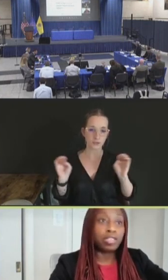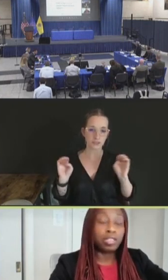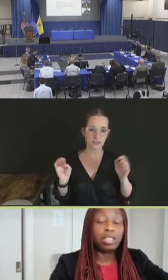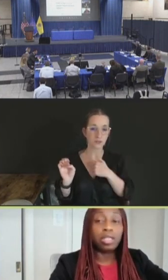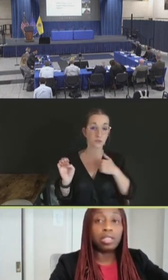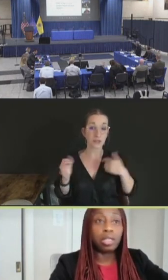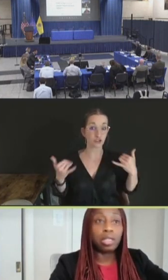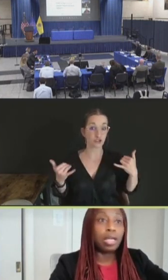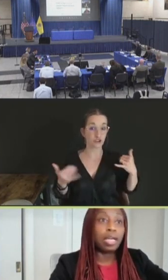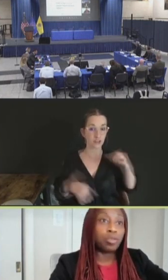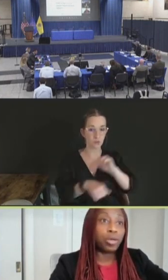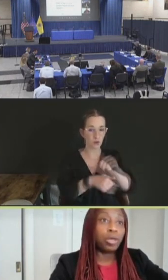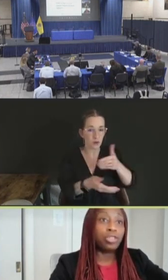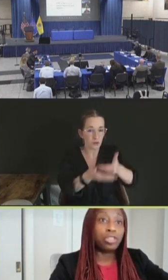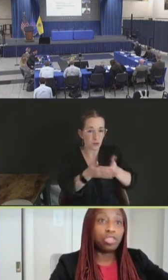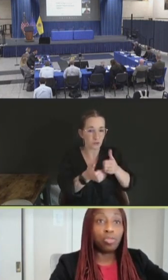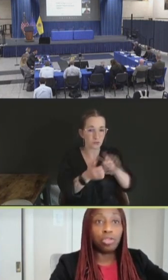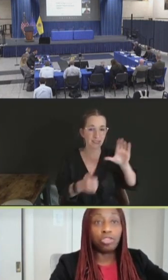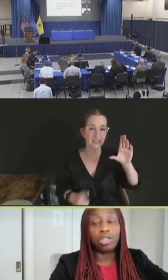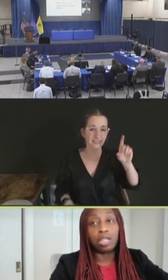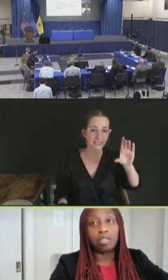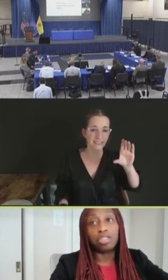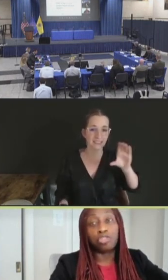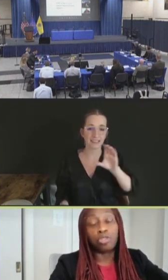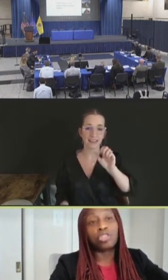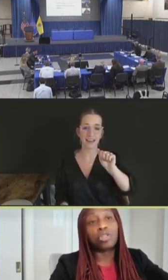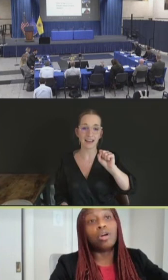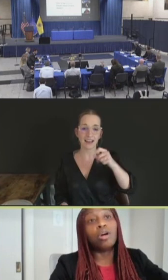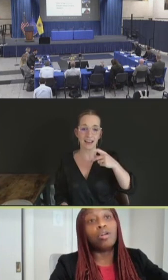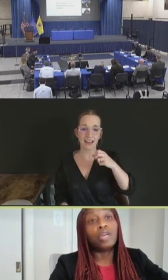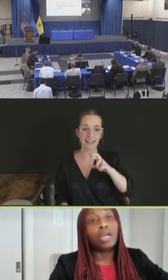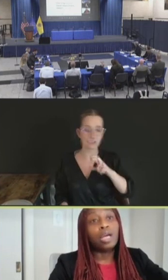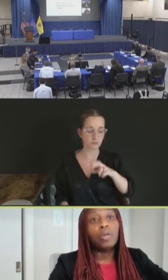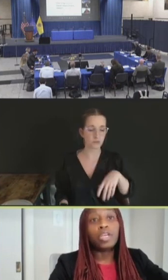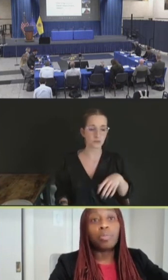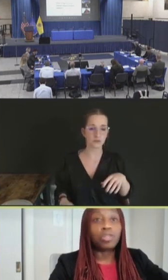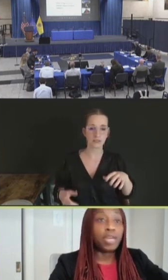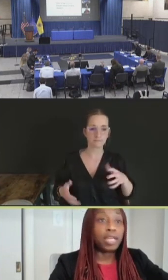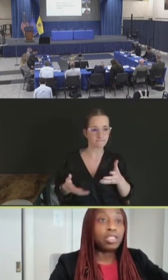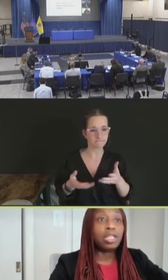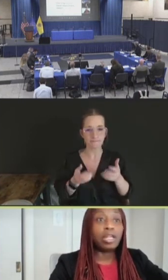at CDC and ASPR on the distribution and administration of monkeypox vaccine and